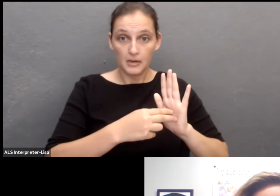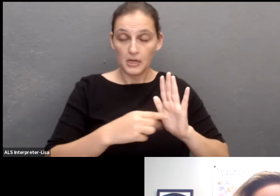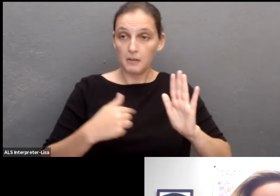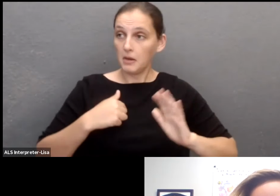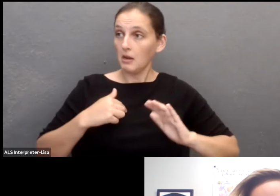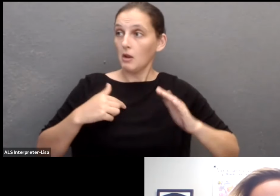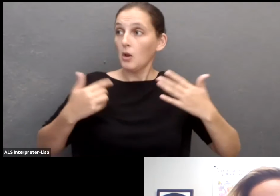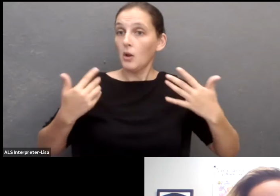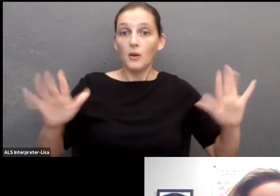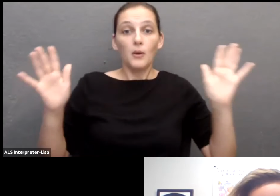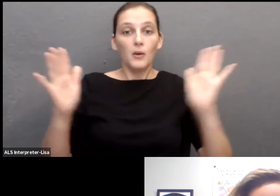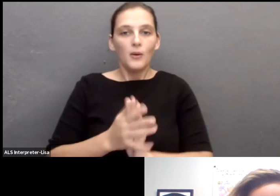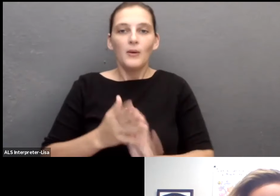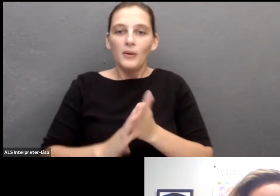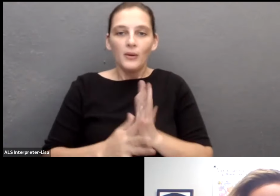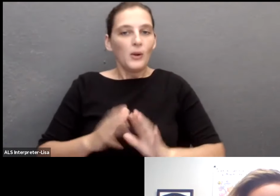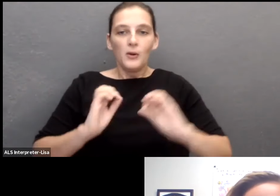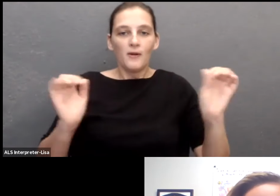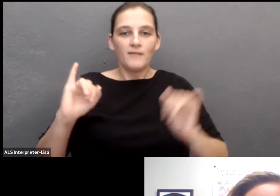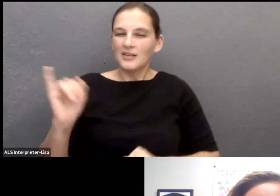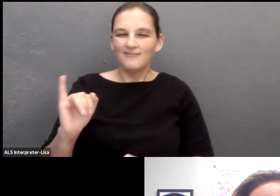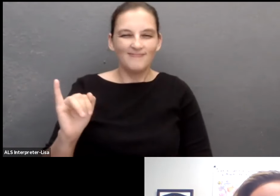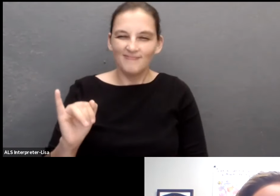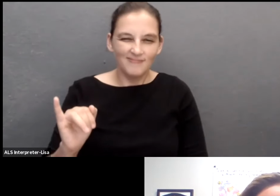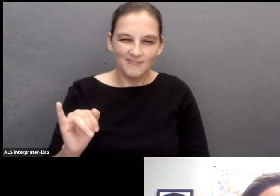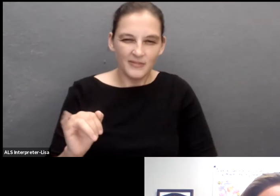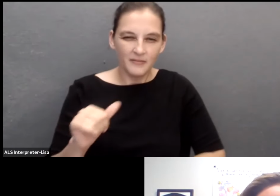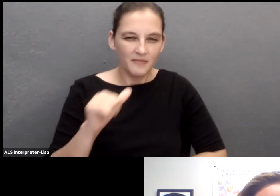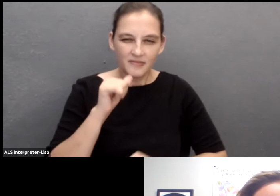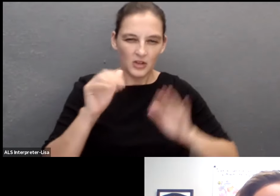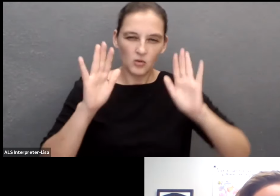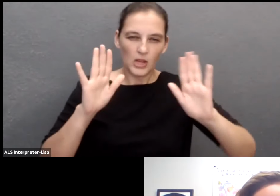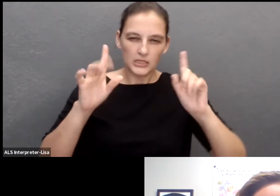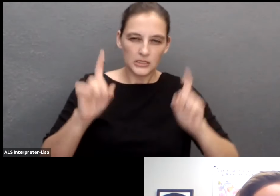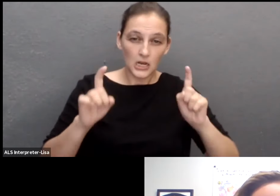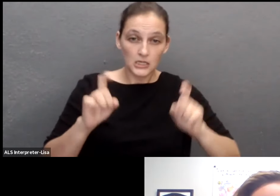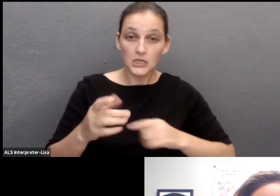So it's just not really a great test and then even if you have positive you know what does